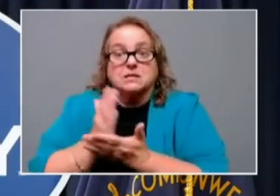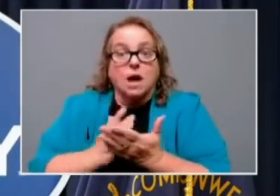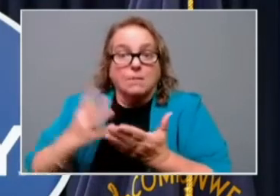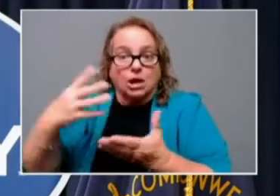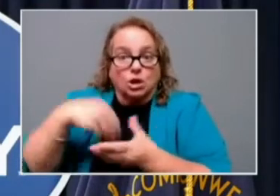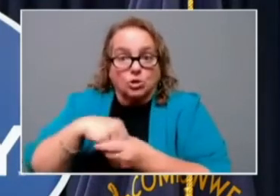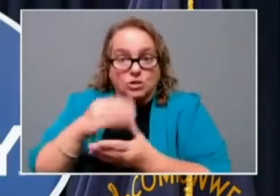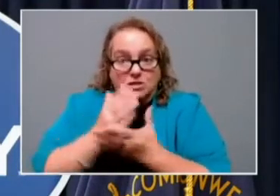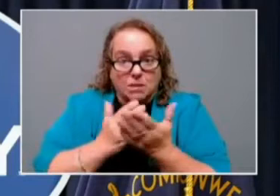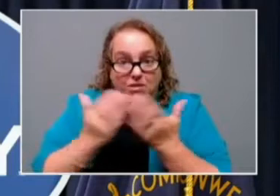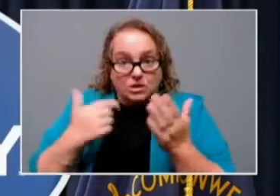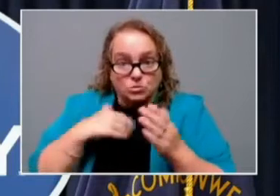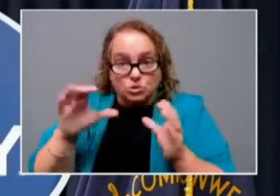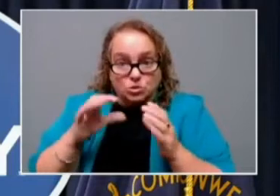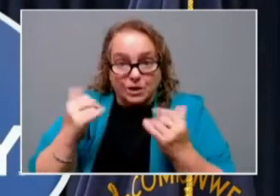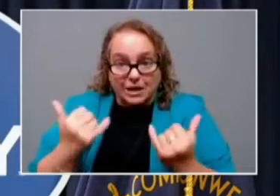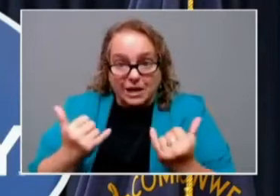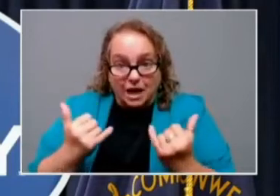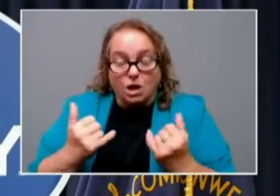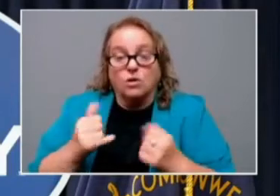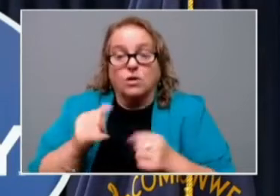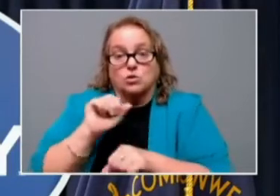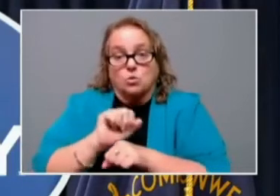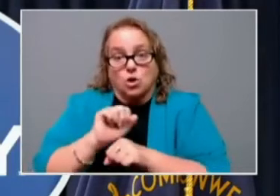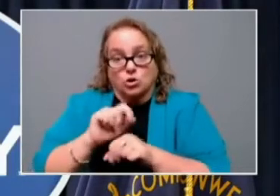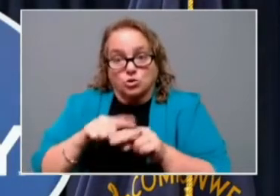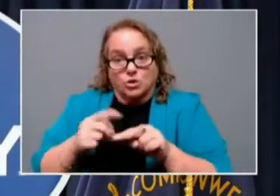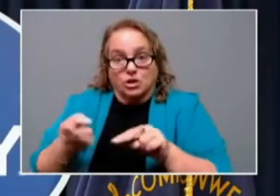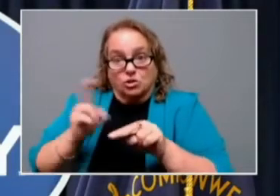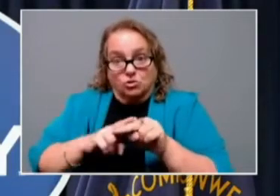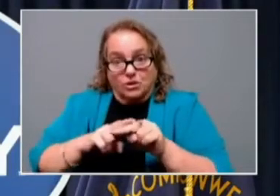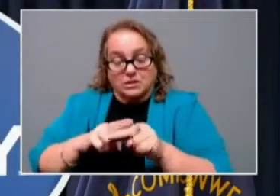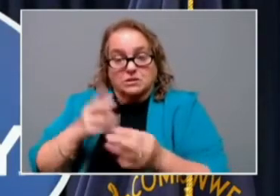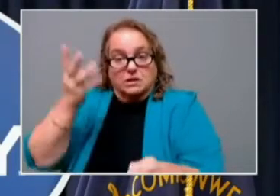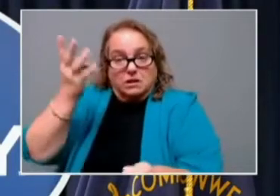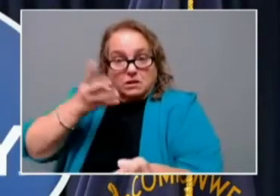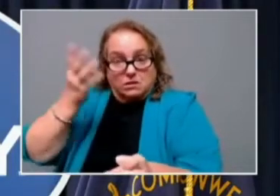working to increase the monoclonal antibody treatments. Doctor stacks